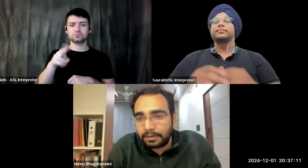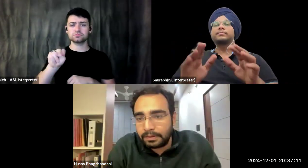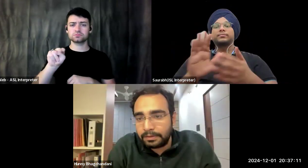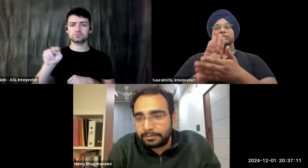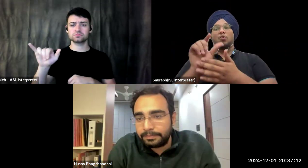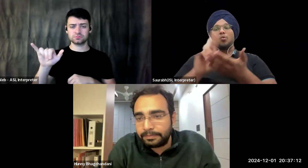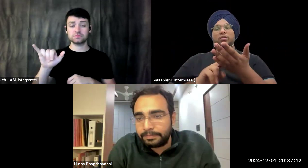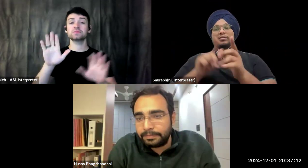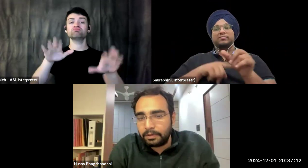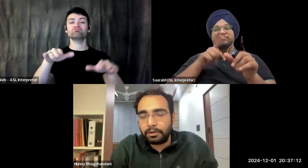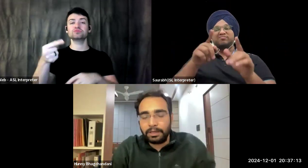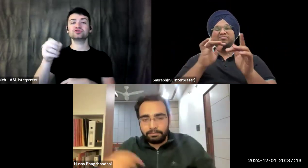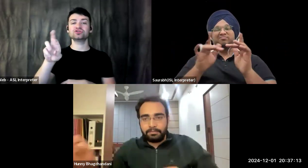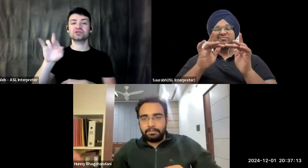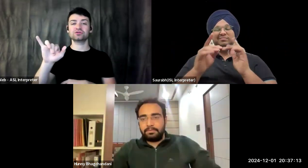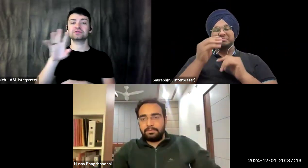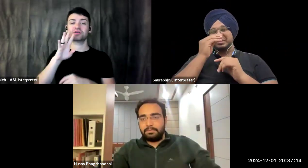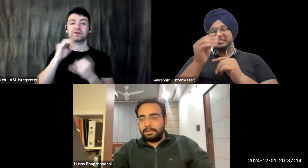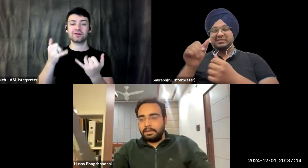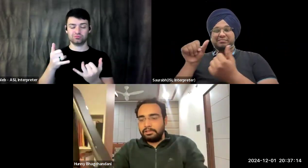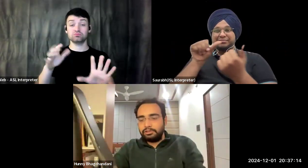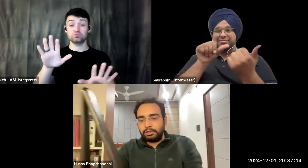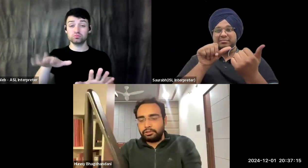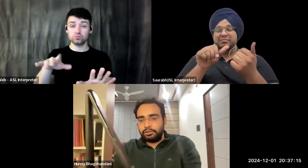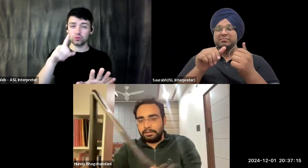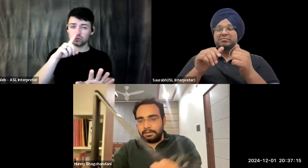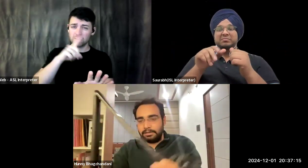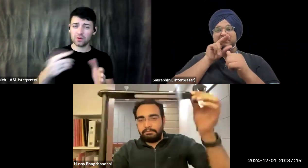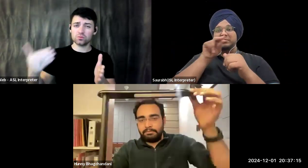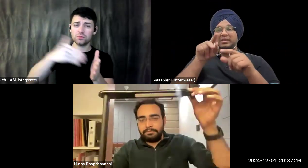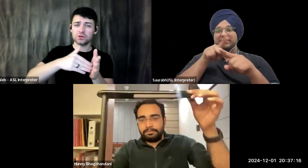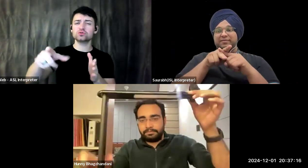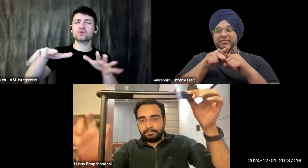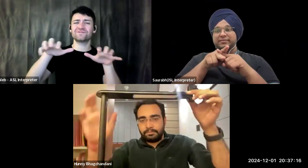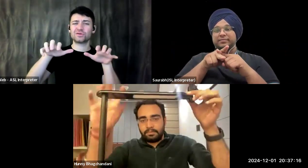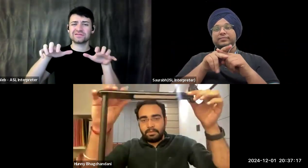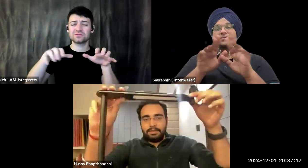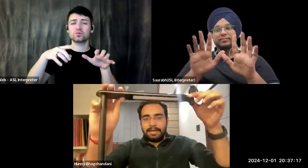Hunny, you were freezing. So can you please repeat that one? [Hunny speaking] Okay. Sure, sure, sure. [Geri speaking] when you were showing the reader?